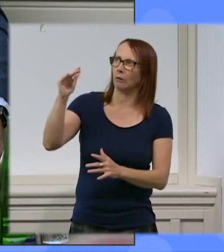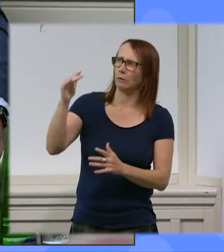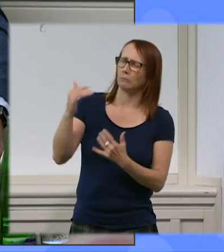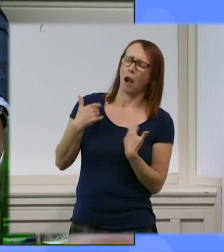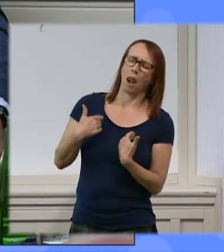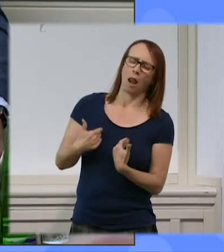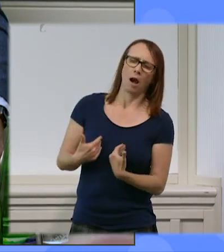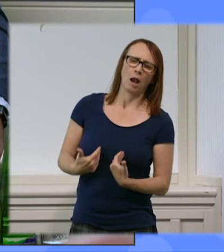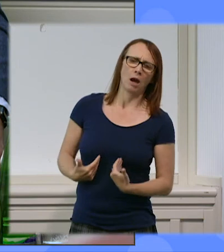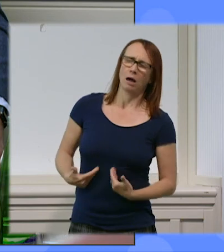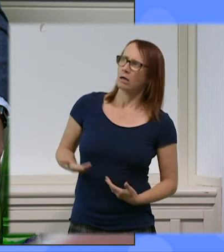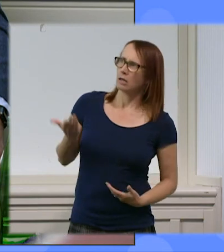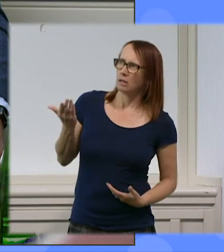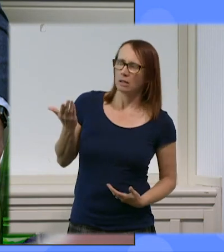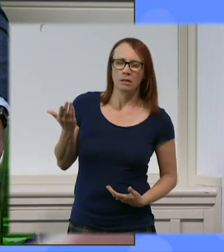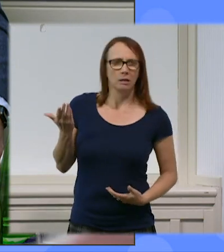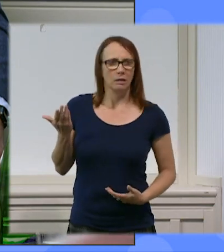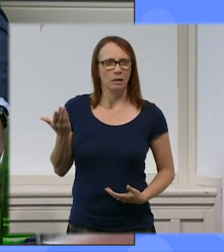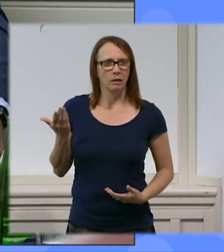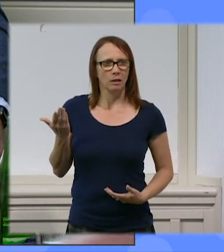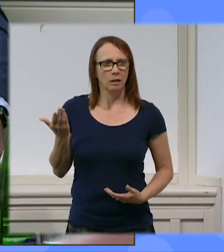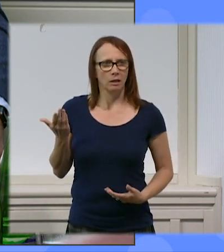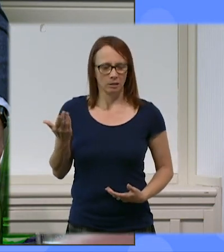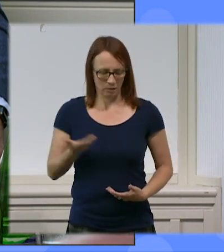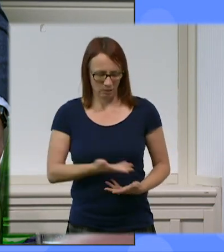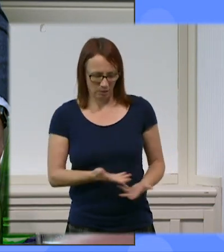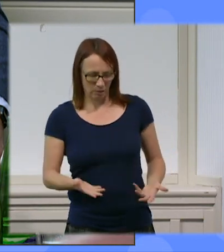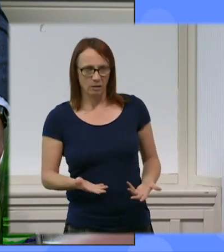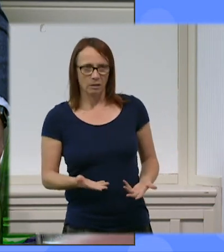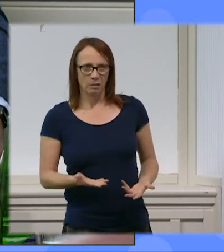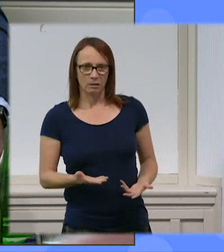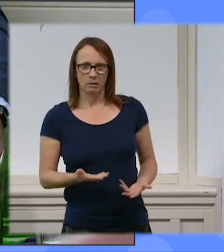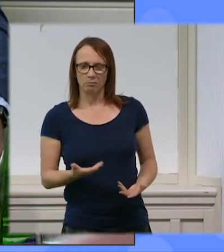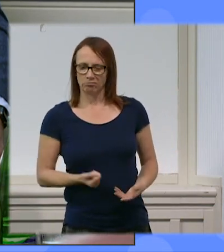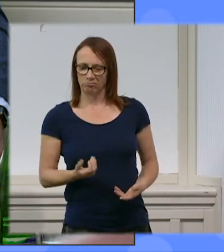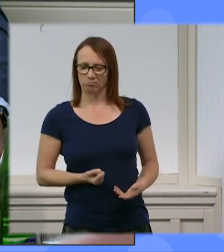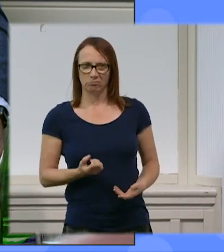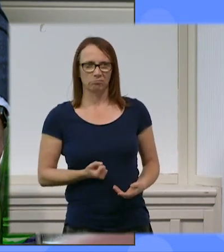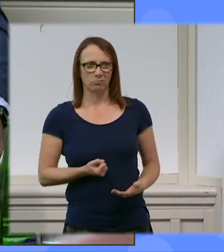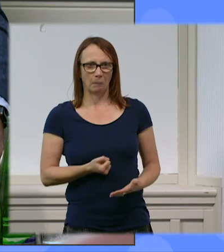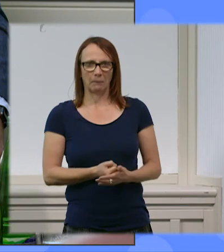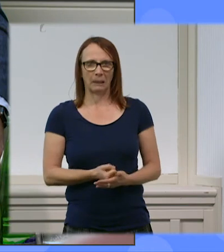well you know it's still only on maybe you know below that you know living wage